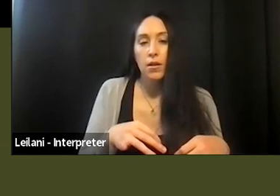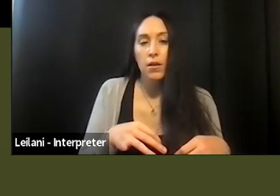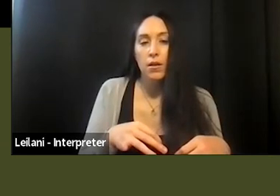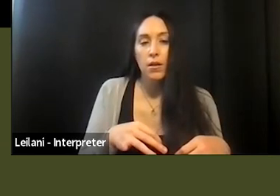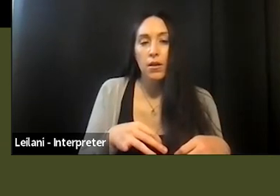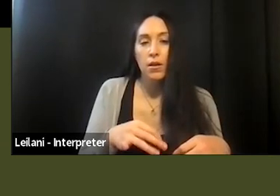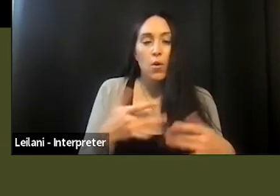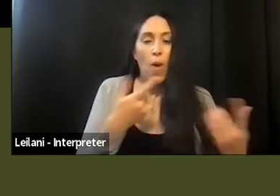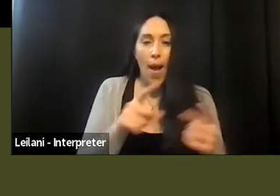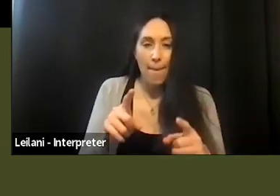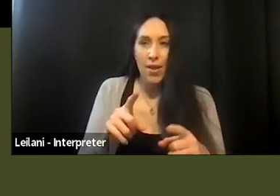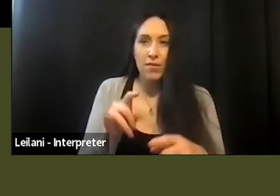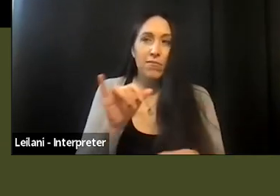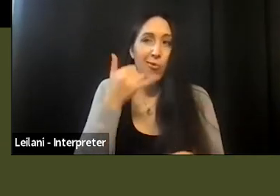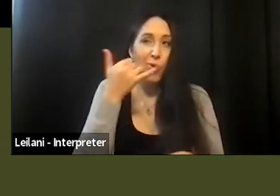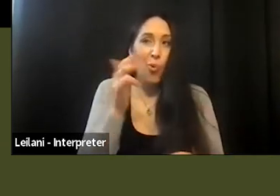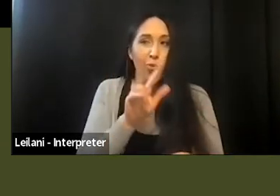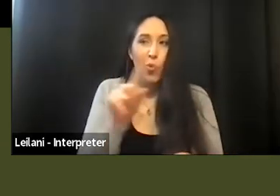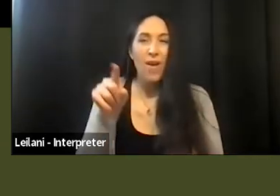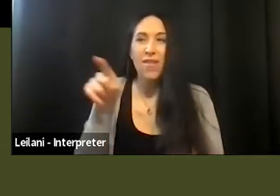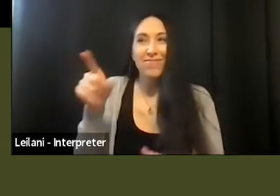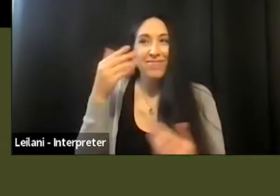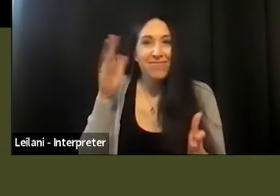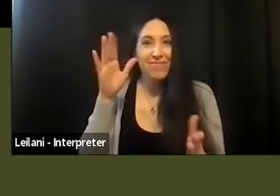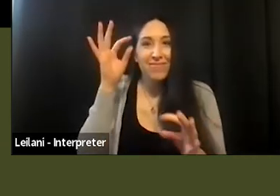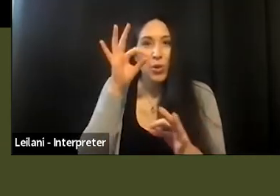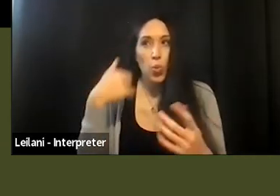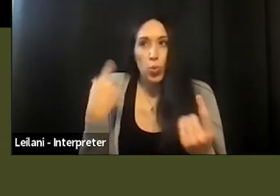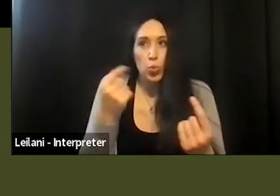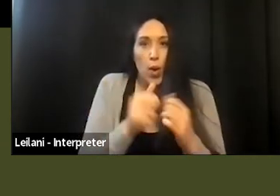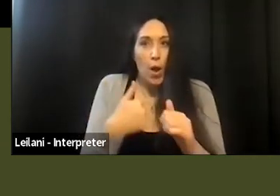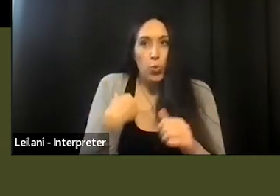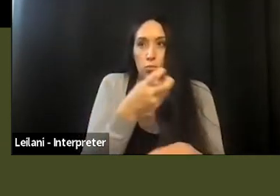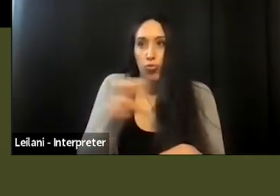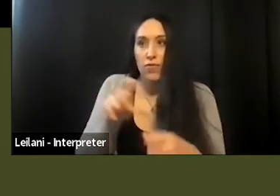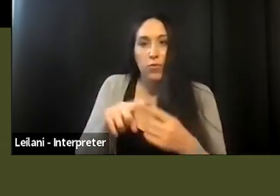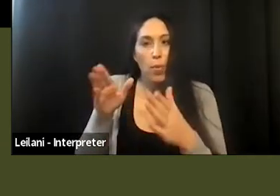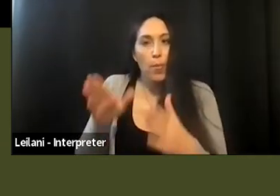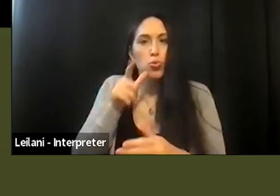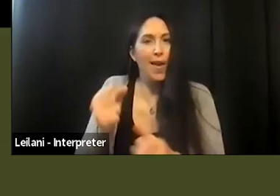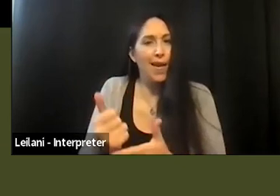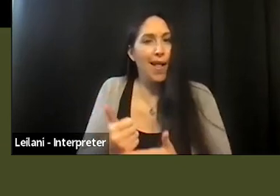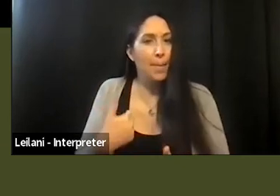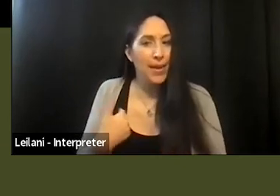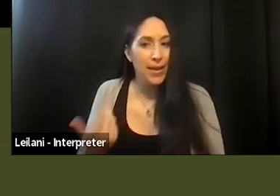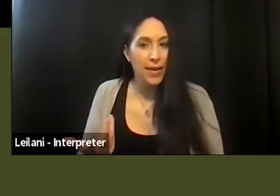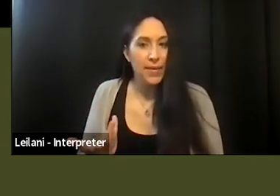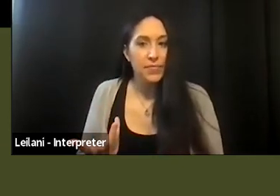and they don't know how to direct me to somebody who can help accommodate my request, who can help more specifically